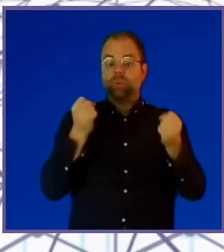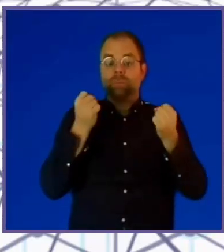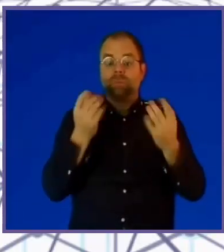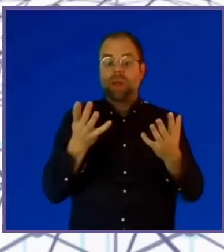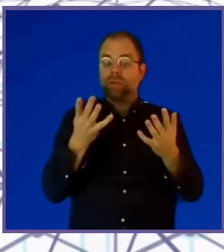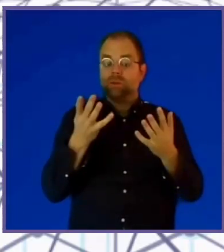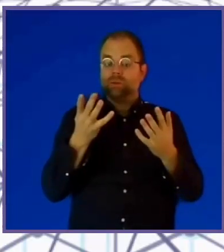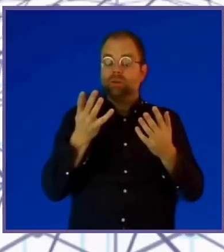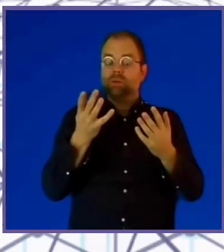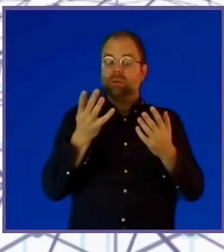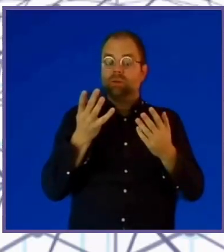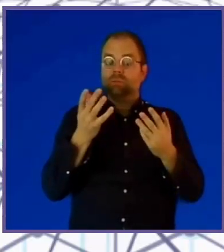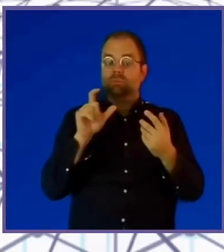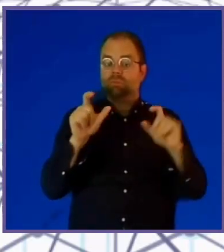tires, were also of high interest.